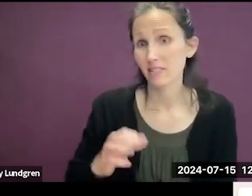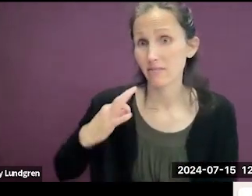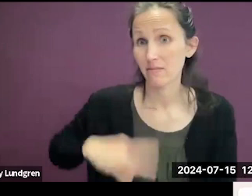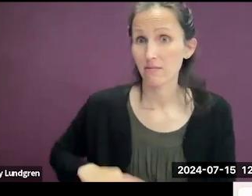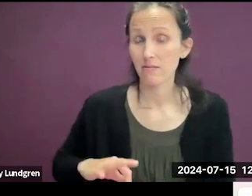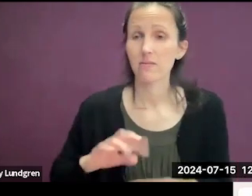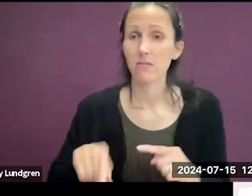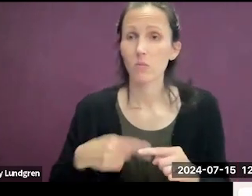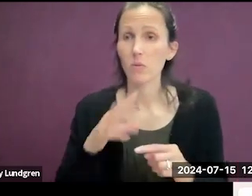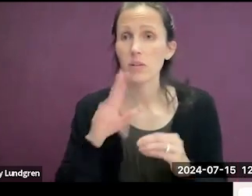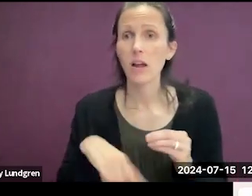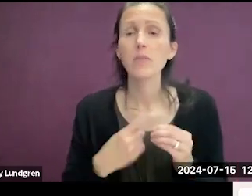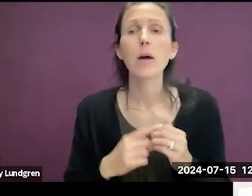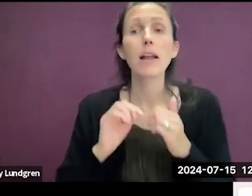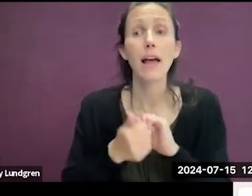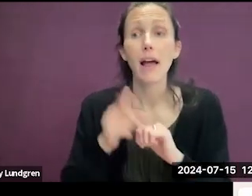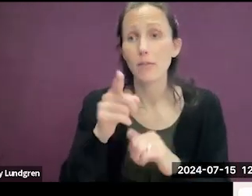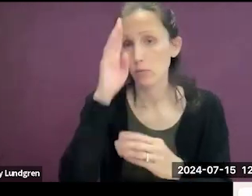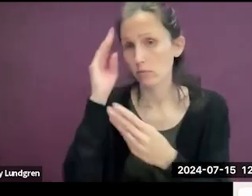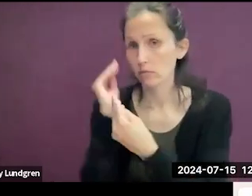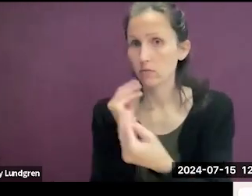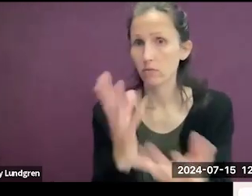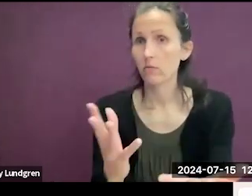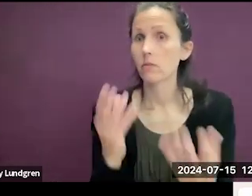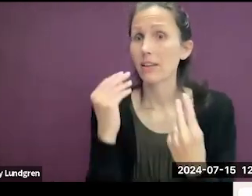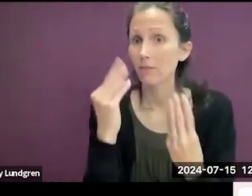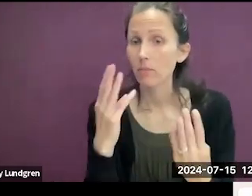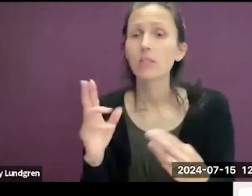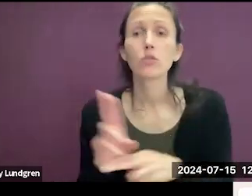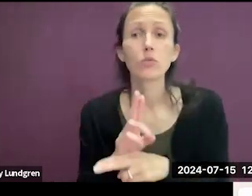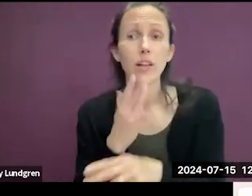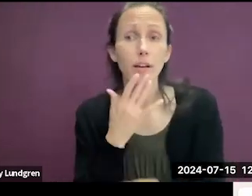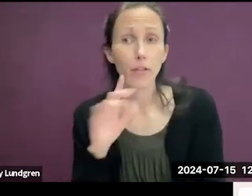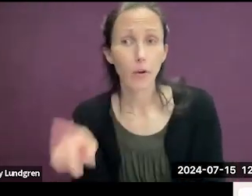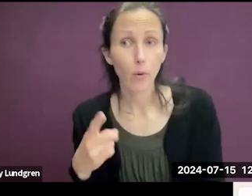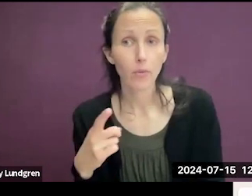about conveying information by color only. So if we pop something into grayscale,